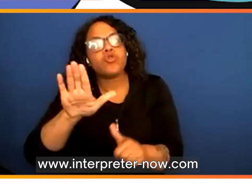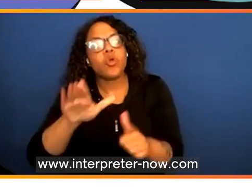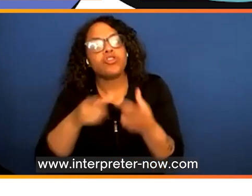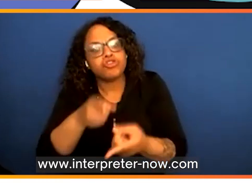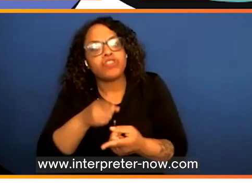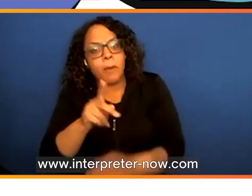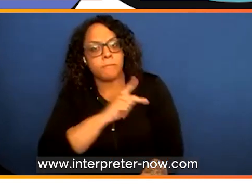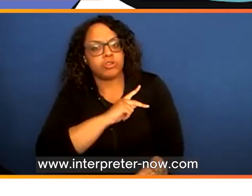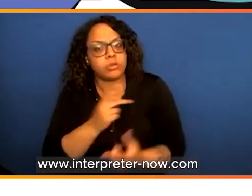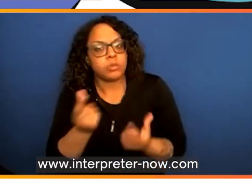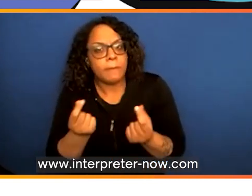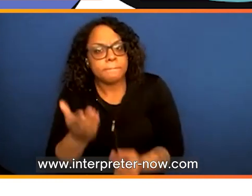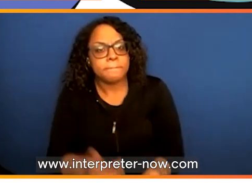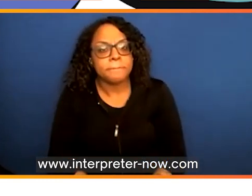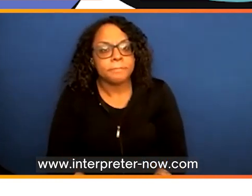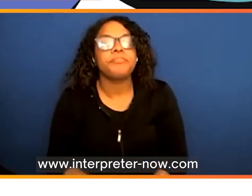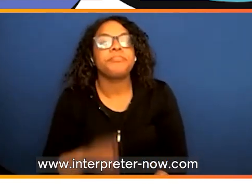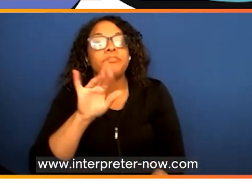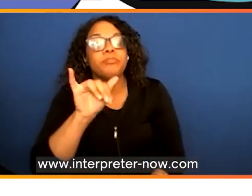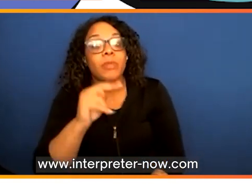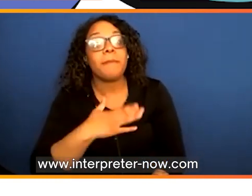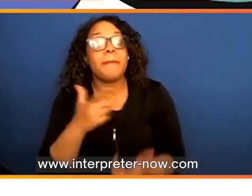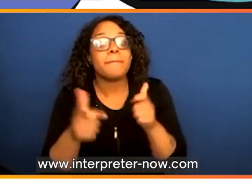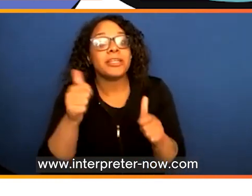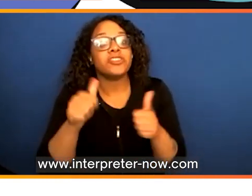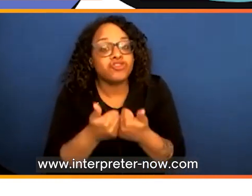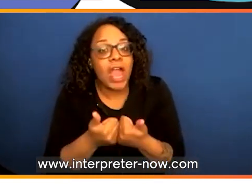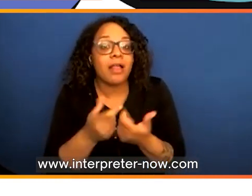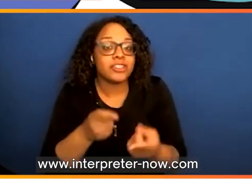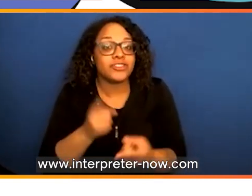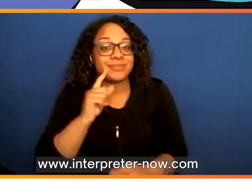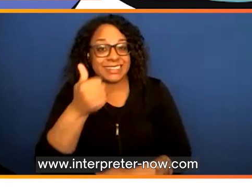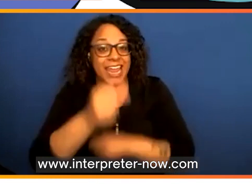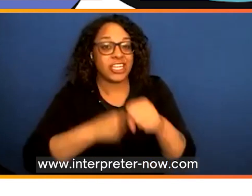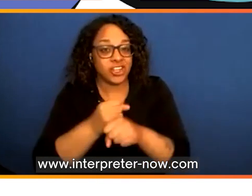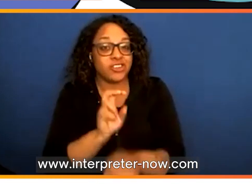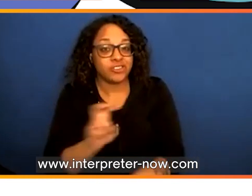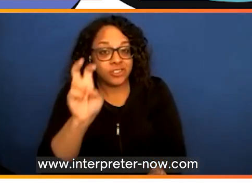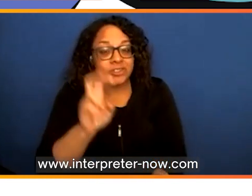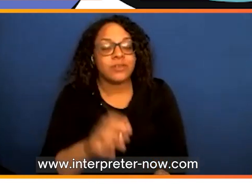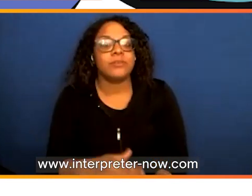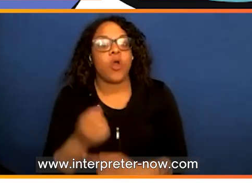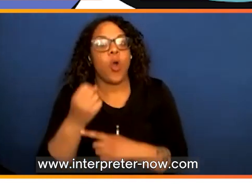the status quo. Depending where I've been, whether it's AWS or other employers that I've